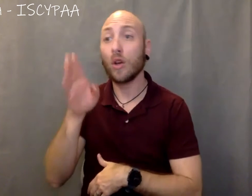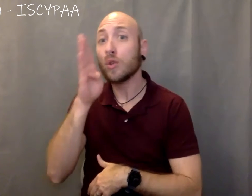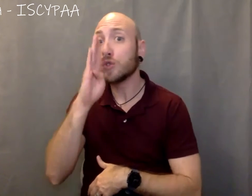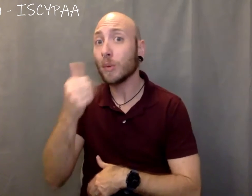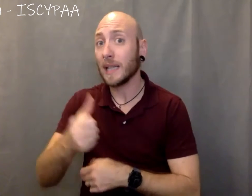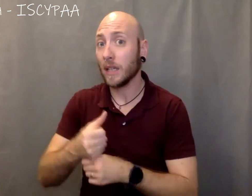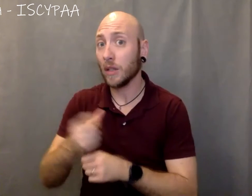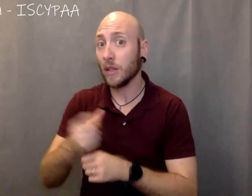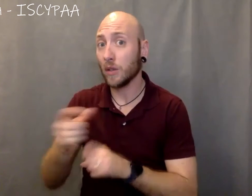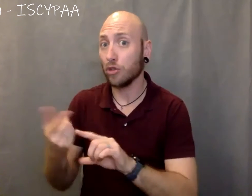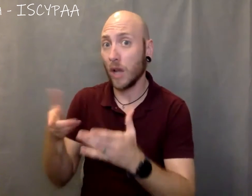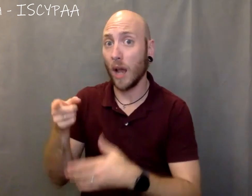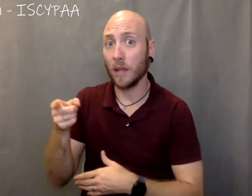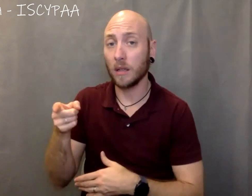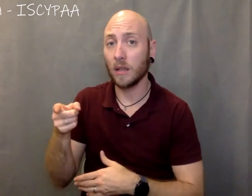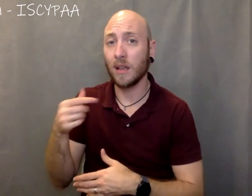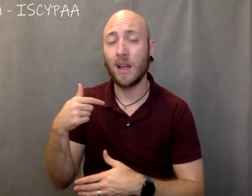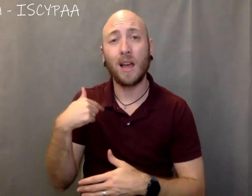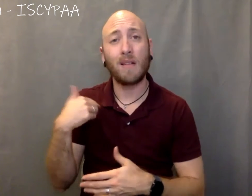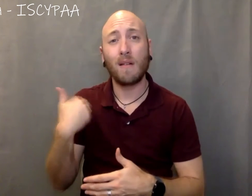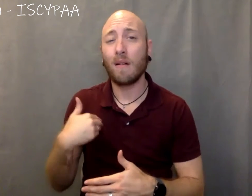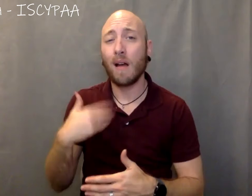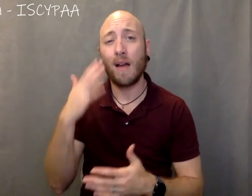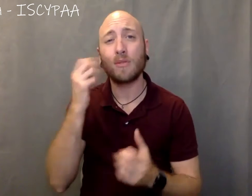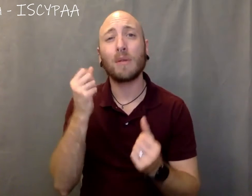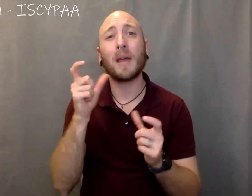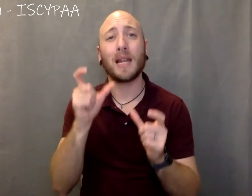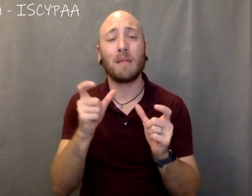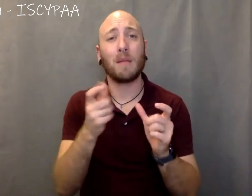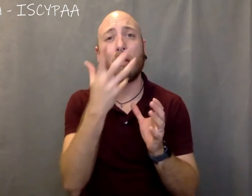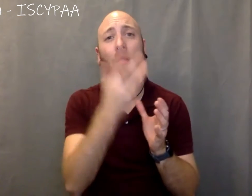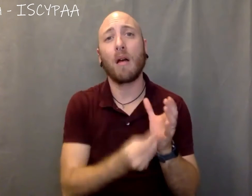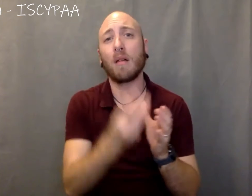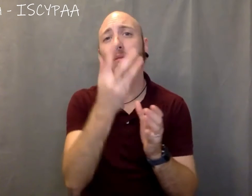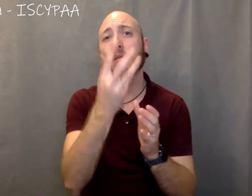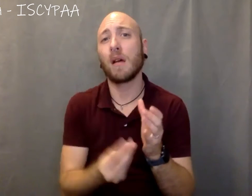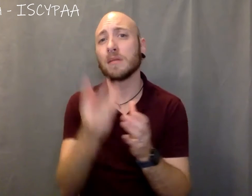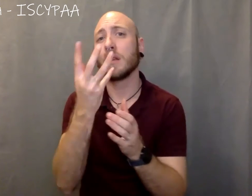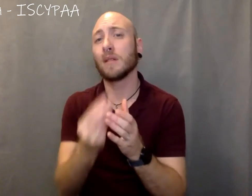died and I've lost a lot of people in the rooms I've watched a lot of people die of this disease.